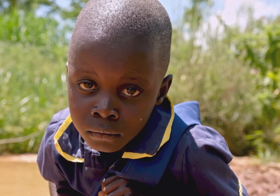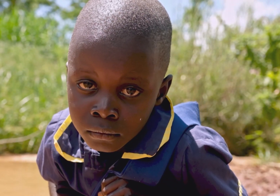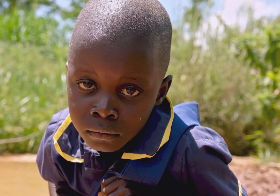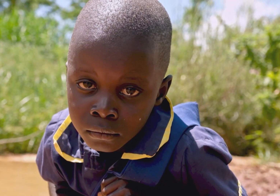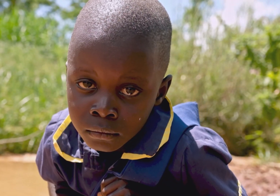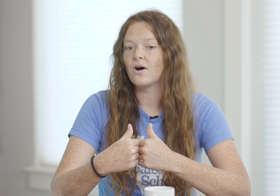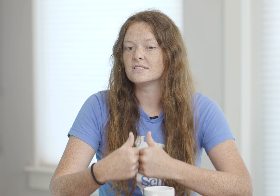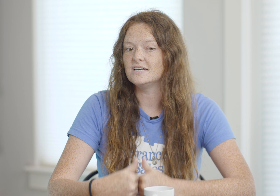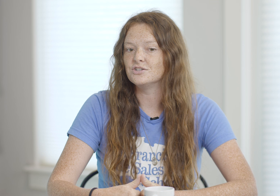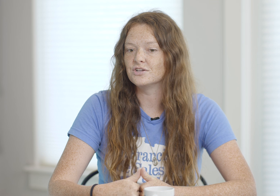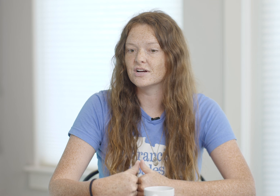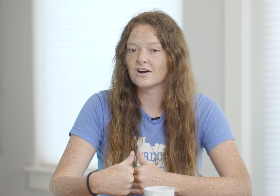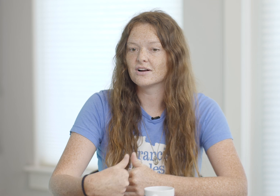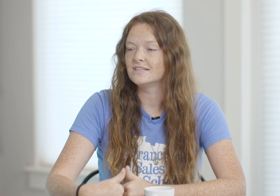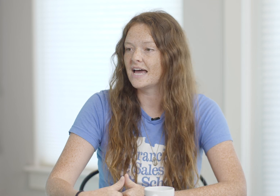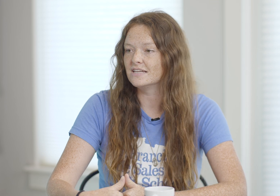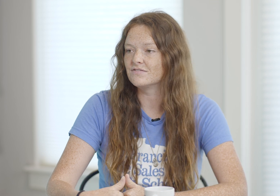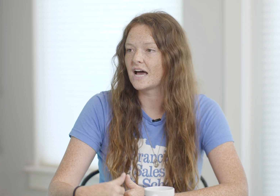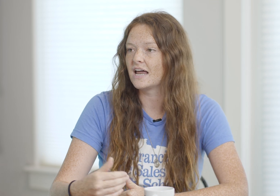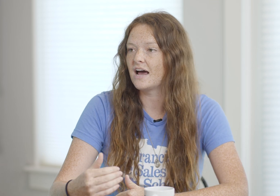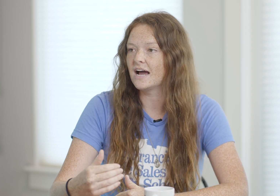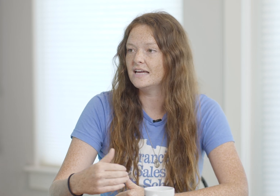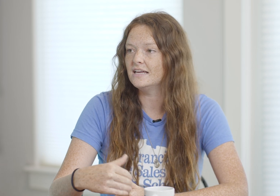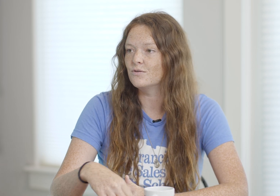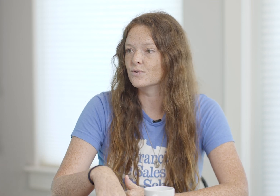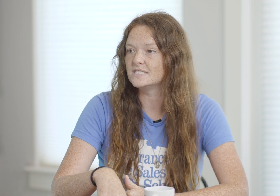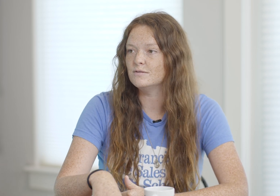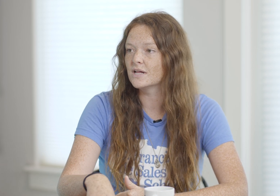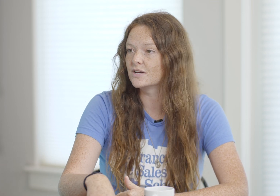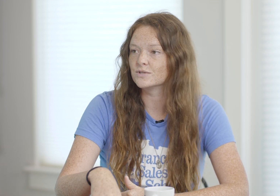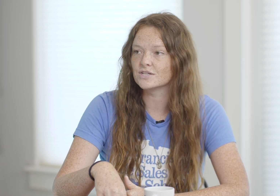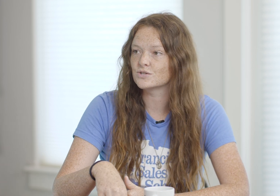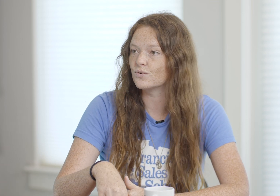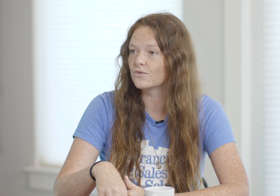So senior year, the end of that, I was emailing with the school for